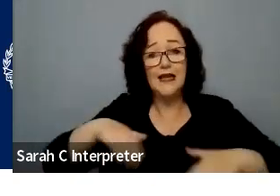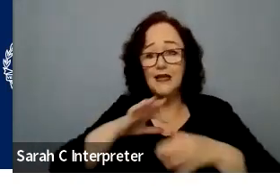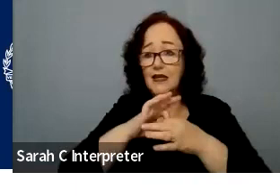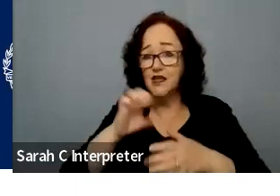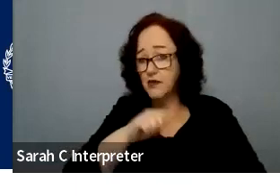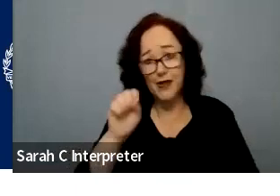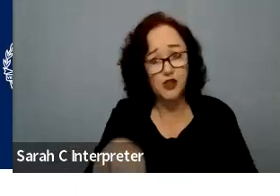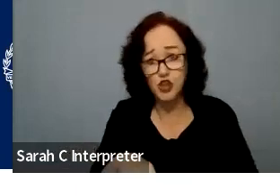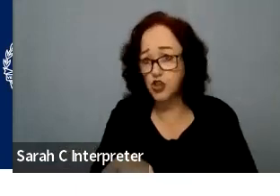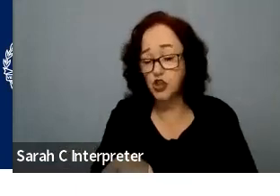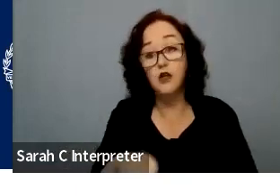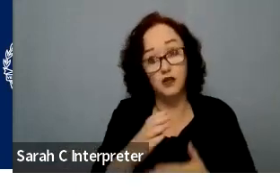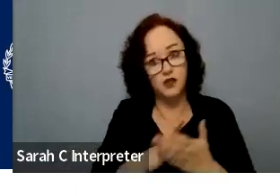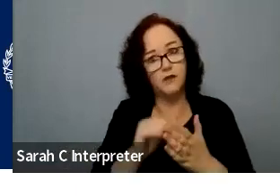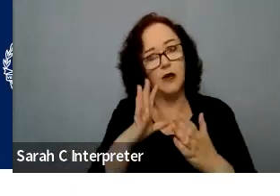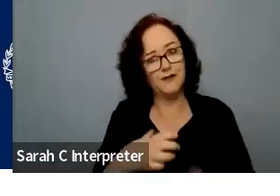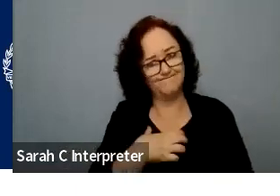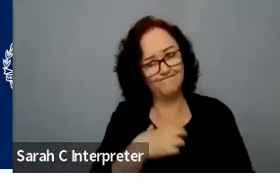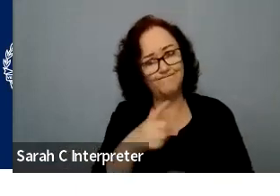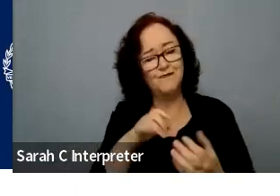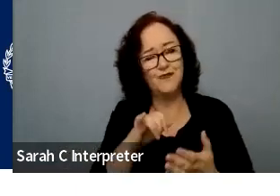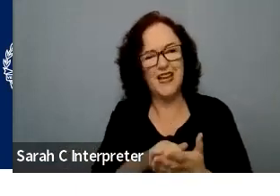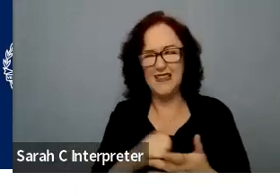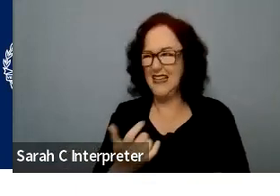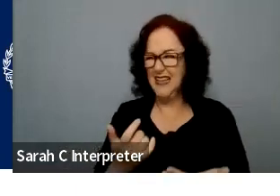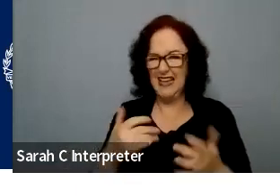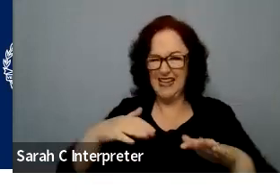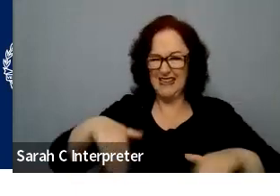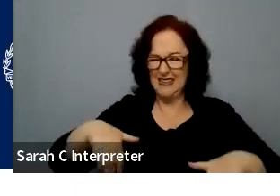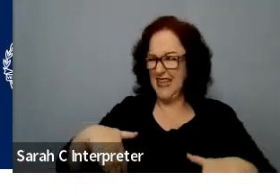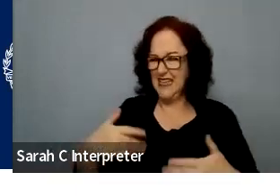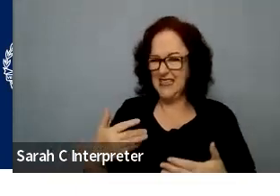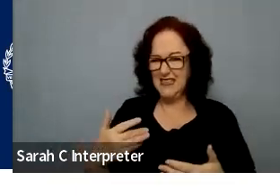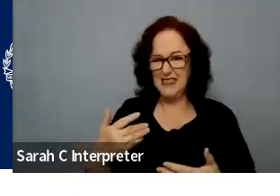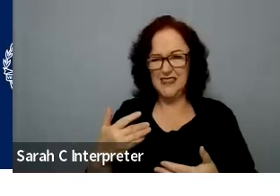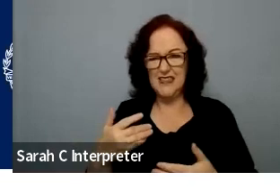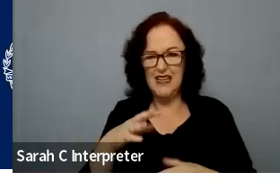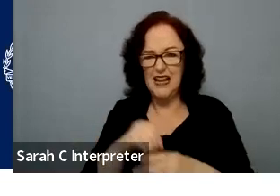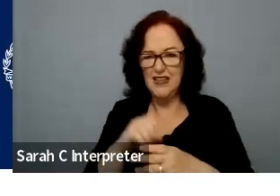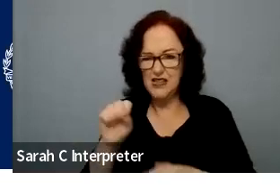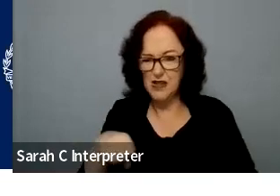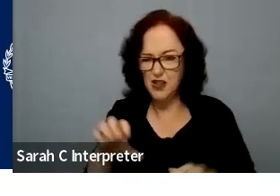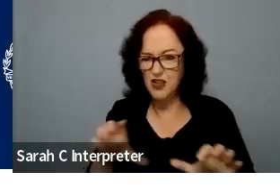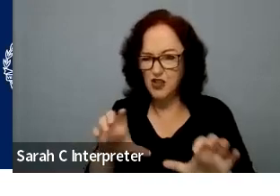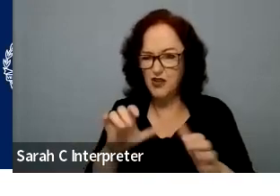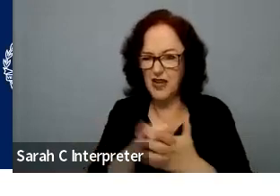know it's really late in the semester we're doing this but it should be done earlier, and you know,